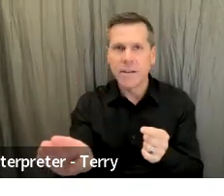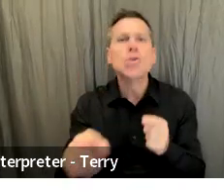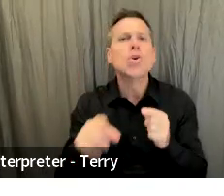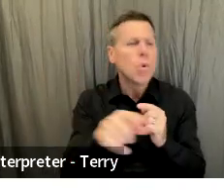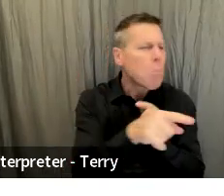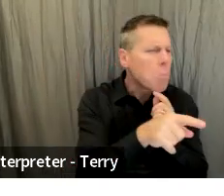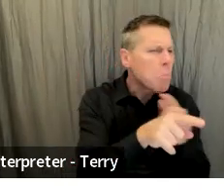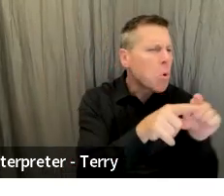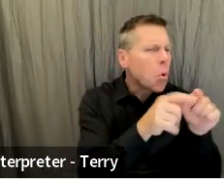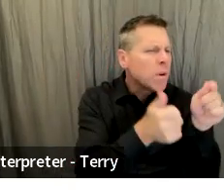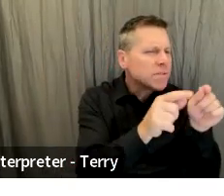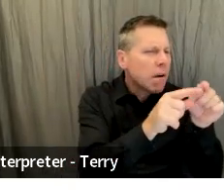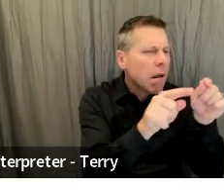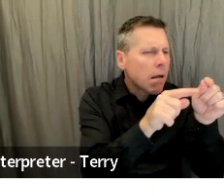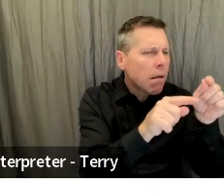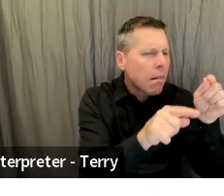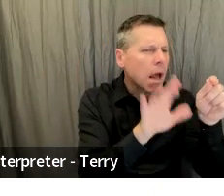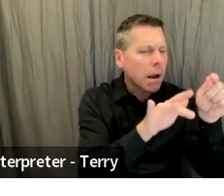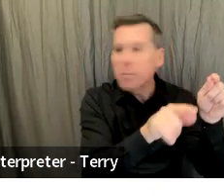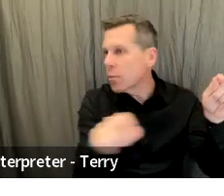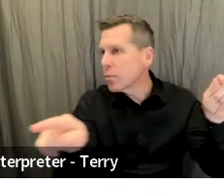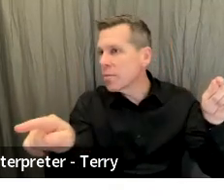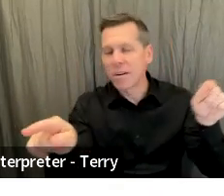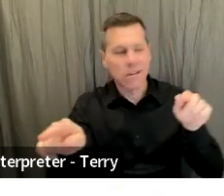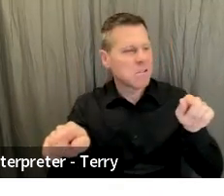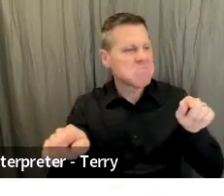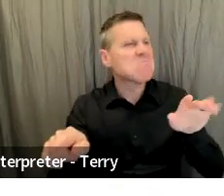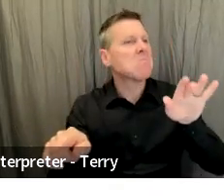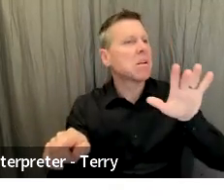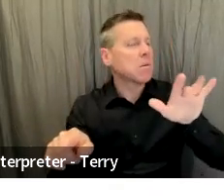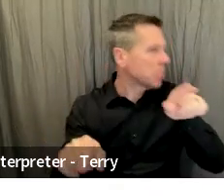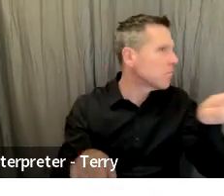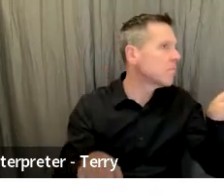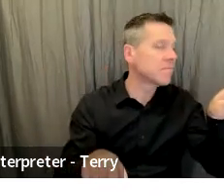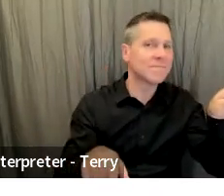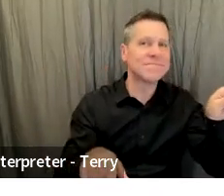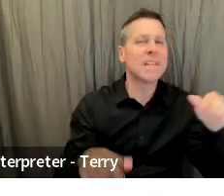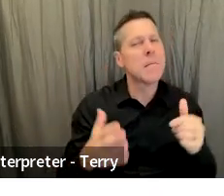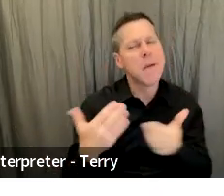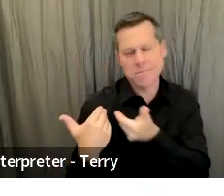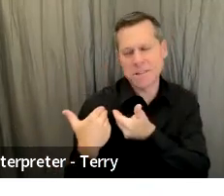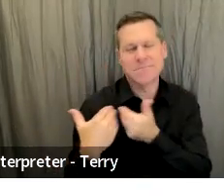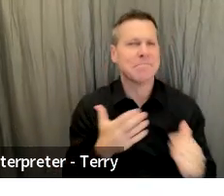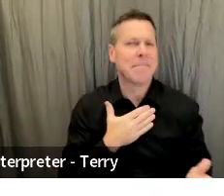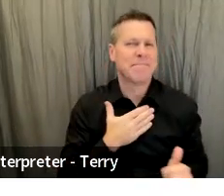And I was responsible for the organization of this whole page. And kind of deciding, you know,